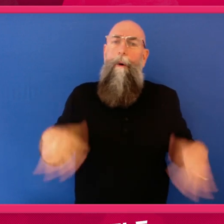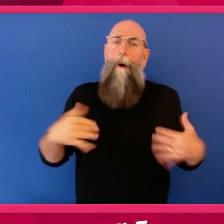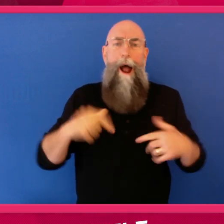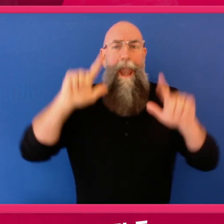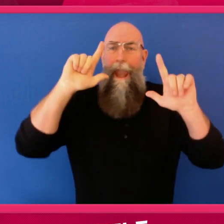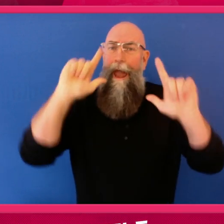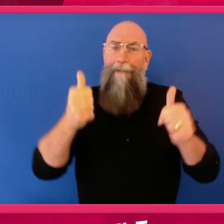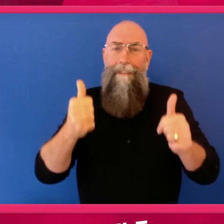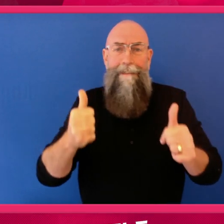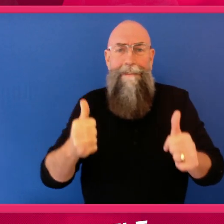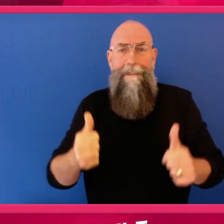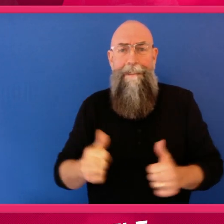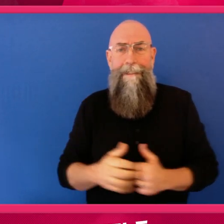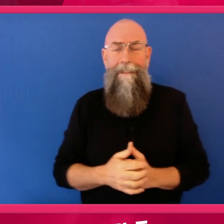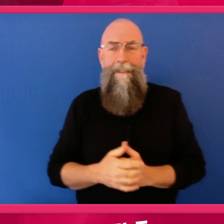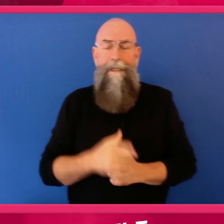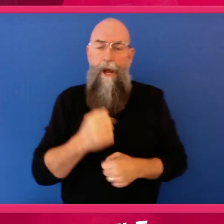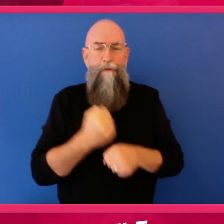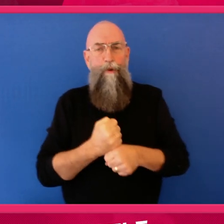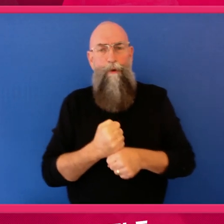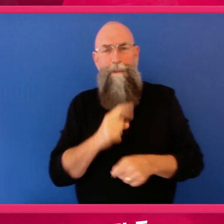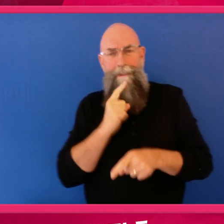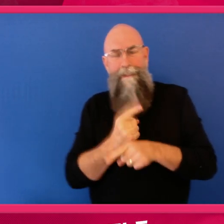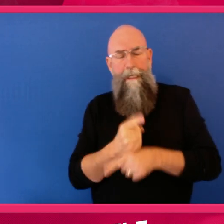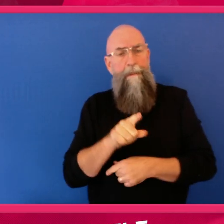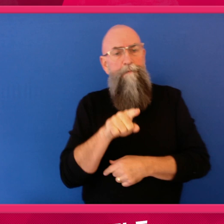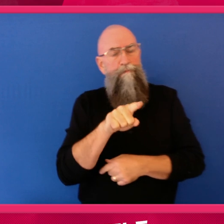Georgie Tunny: It's, I think that's the, that's the thing, right? It's, you have the time